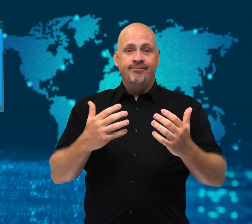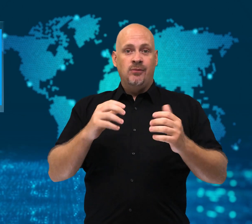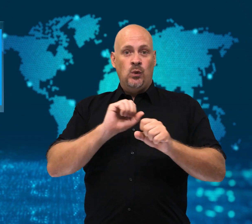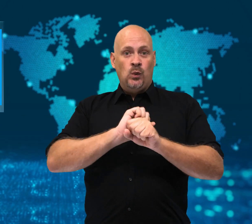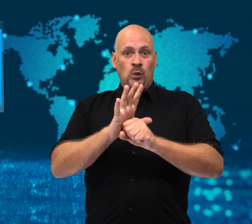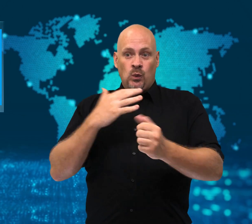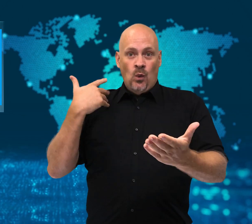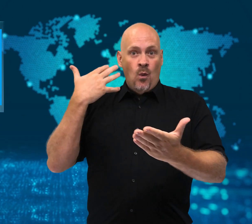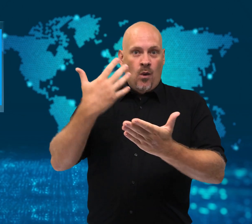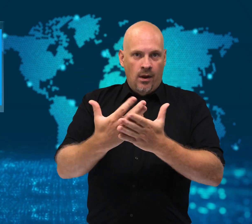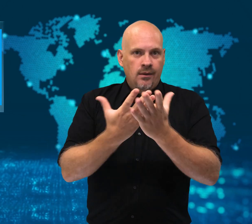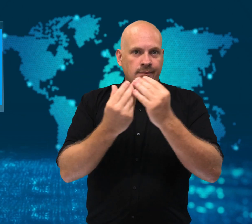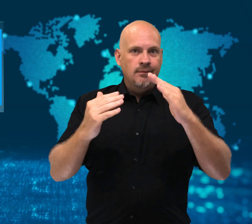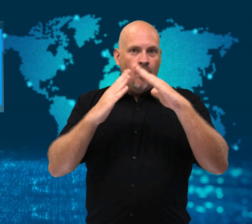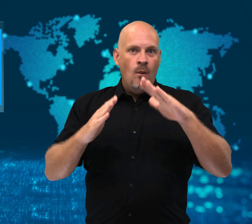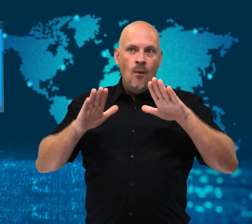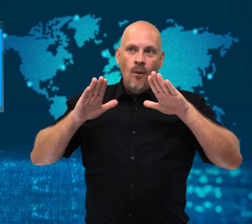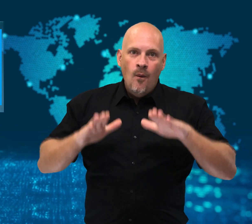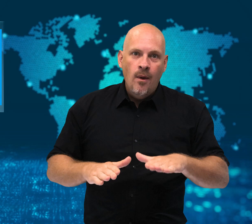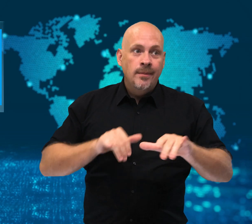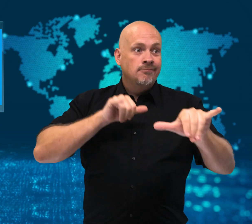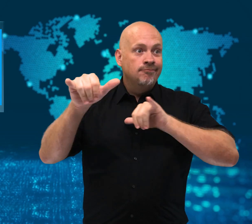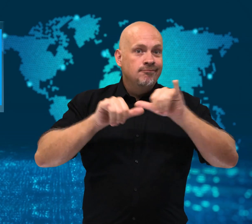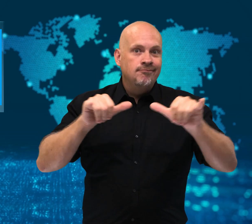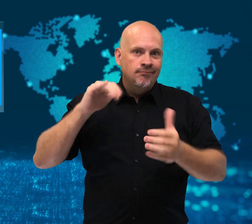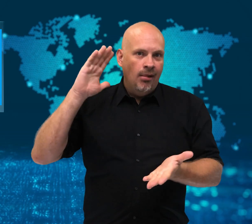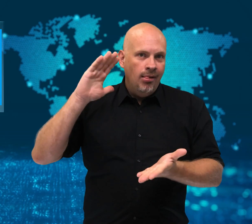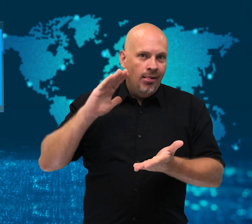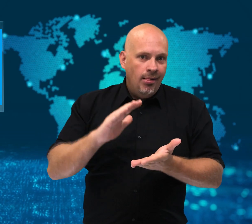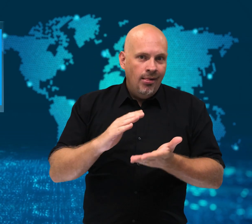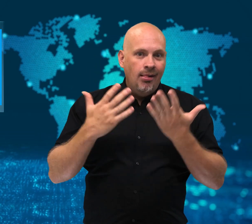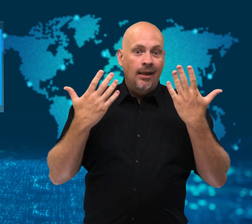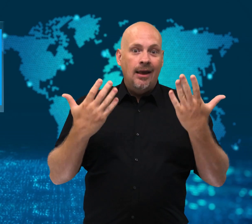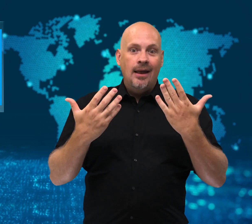recovers from the pandemic,